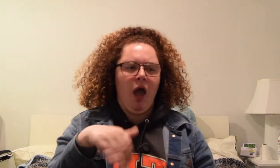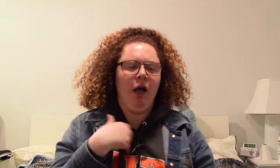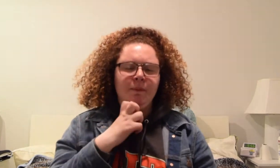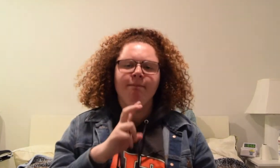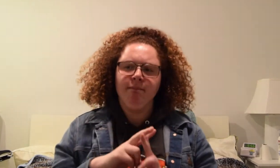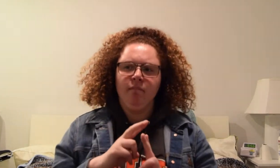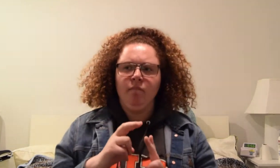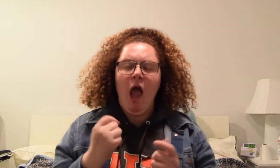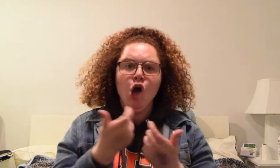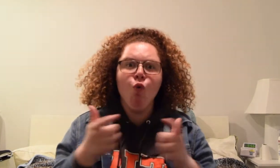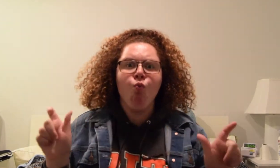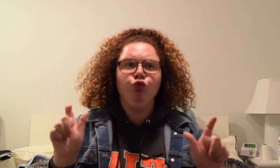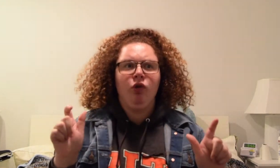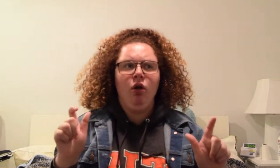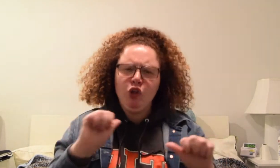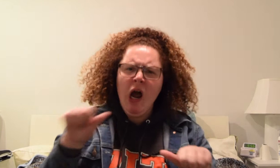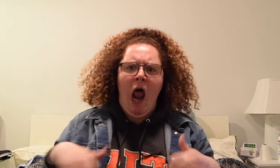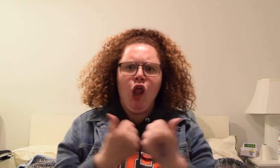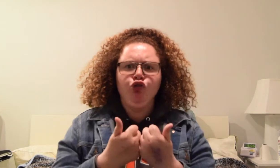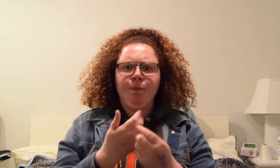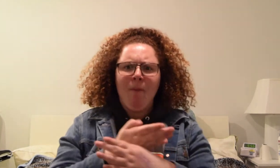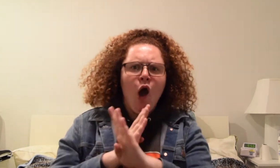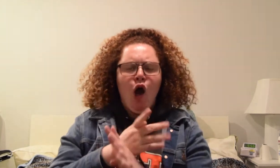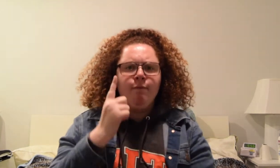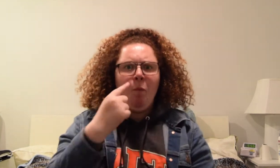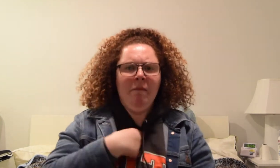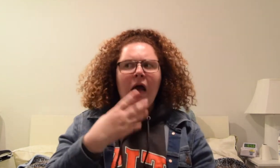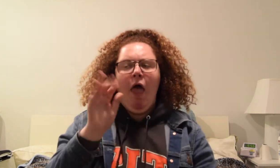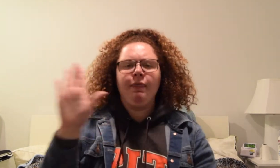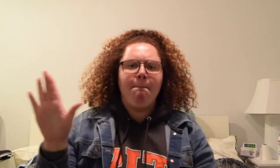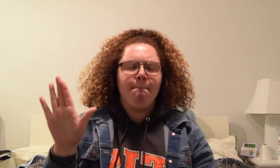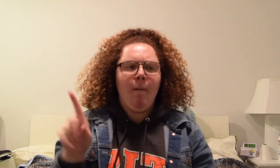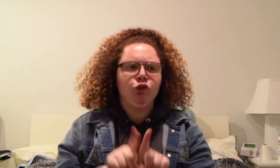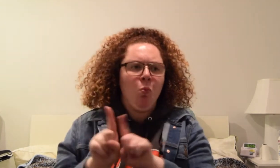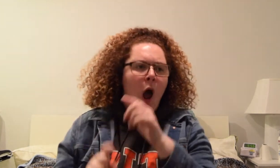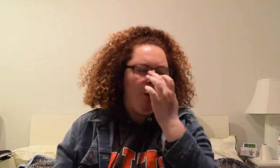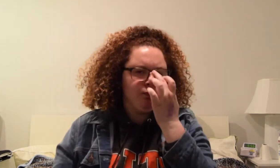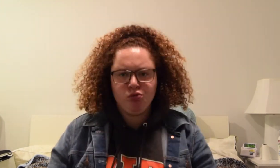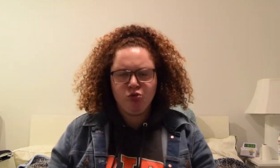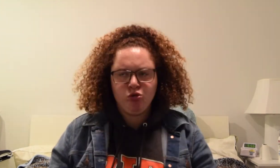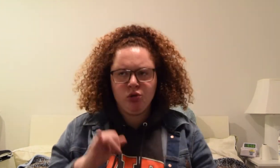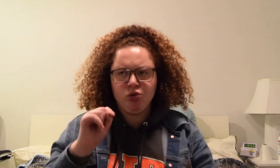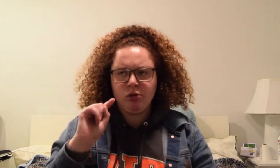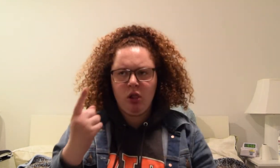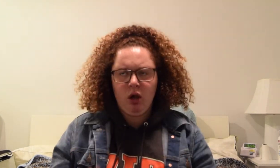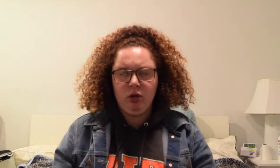That has been an huge challenge/barrier for me and them as well It's just...